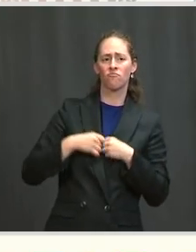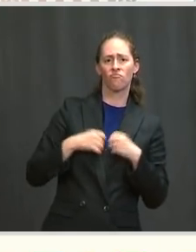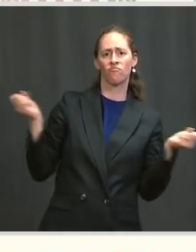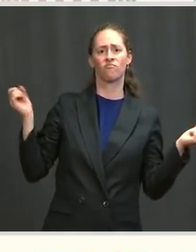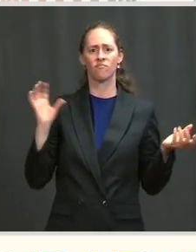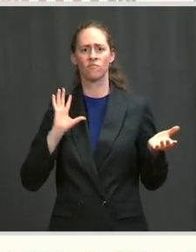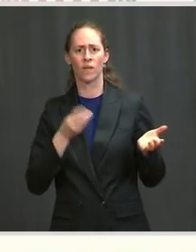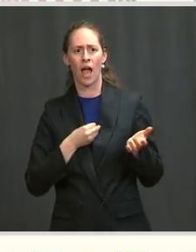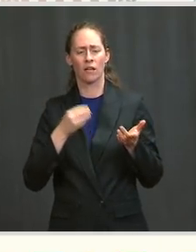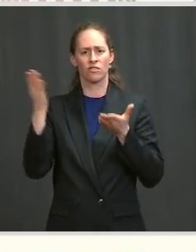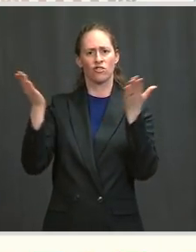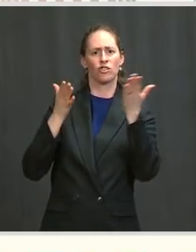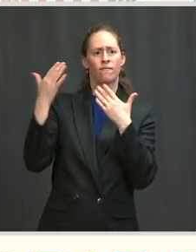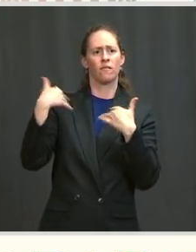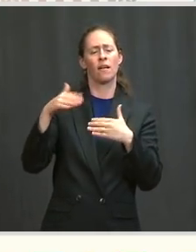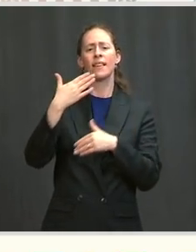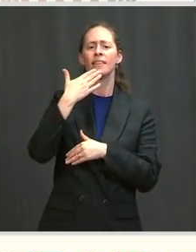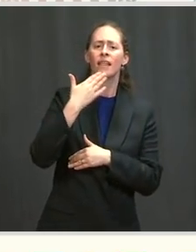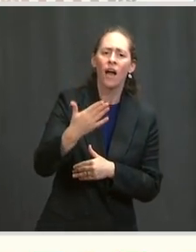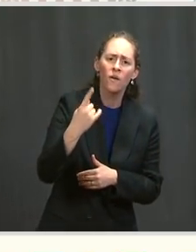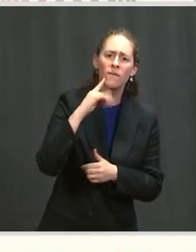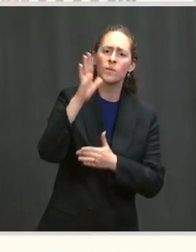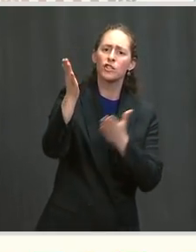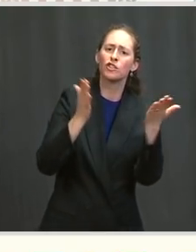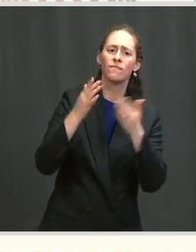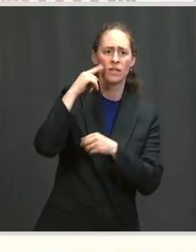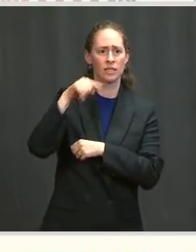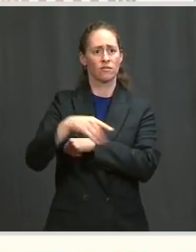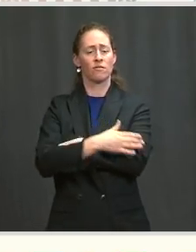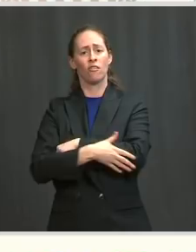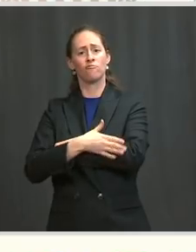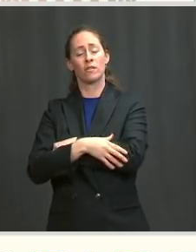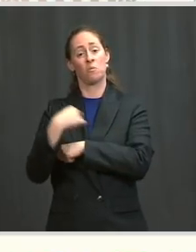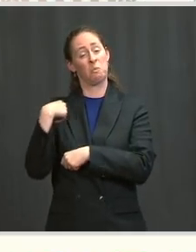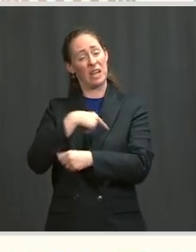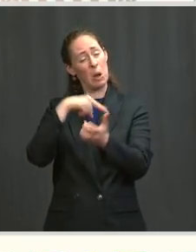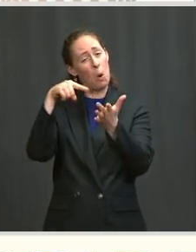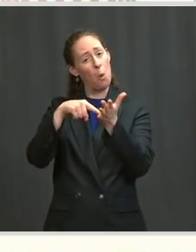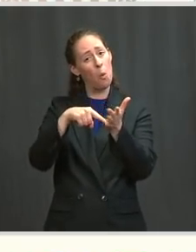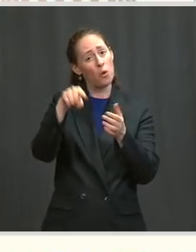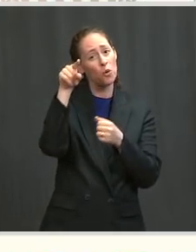thank you for your service to our nation. We owe you. Thank you. And everyone who has served --